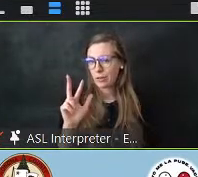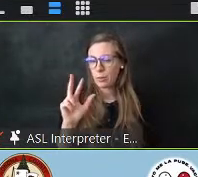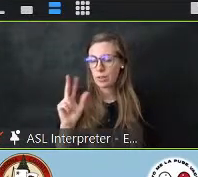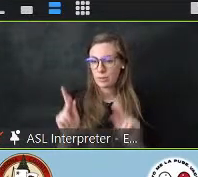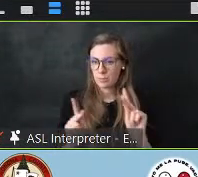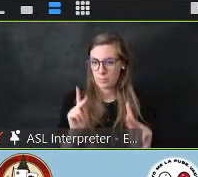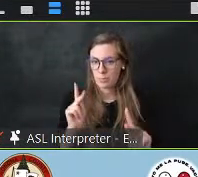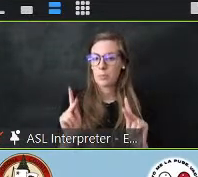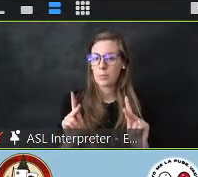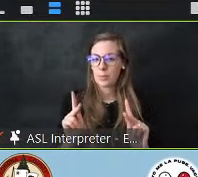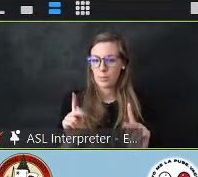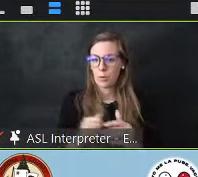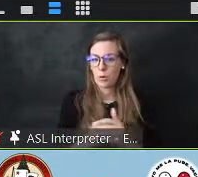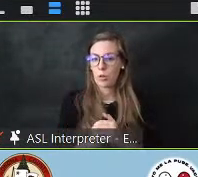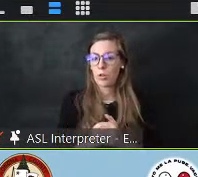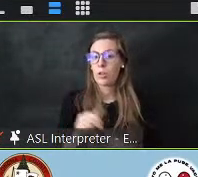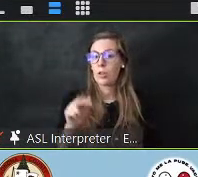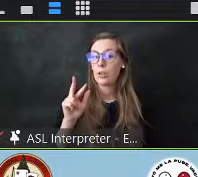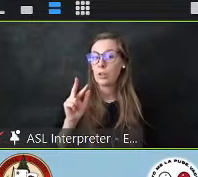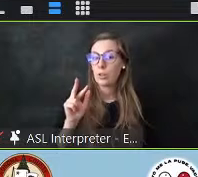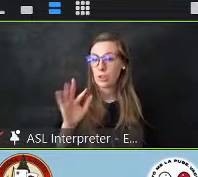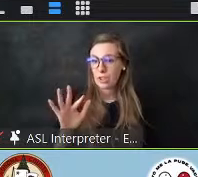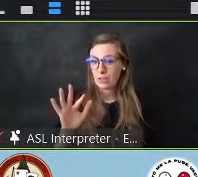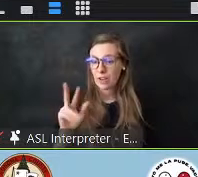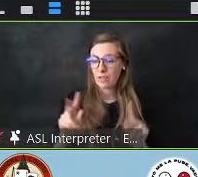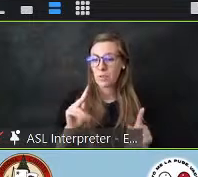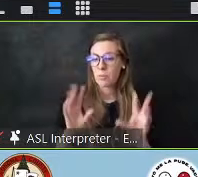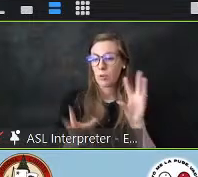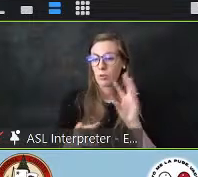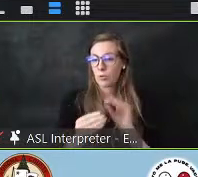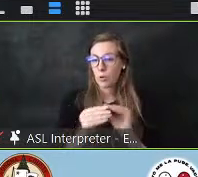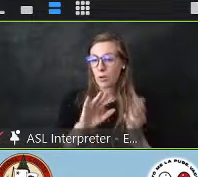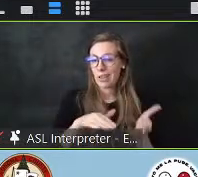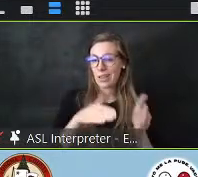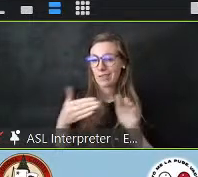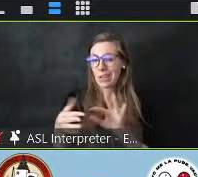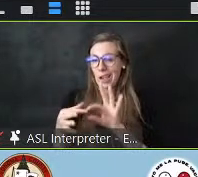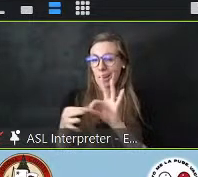The five individuals have passed away due to cover as of June 1.